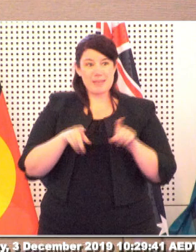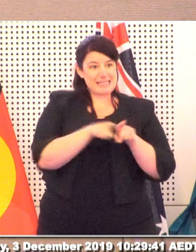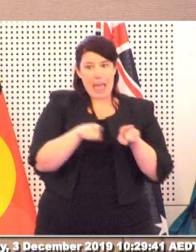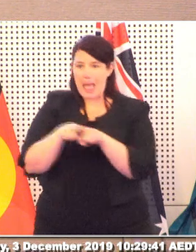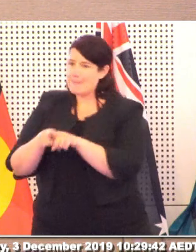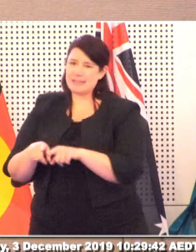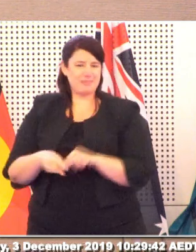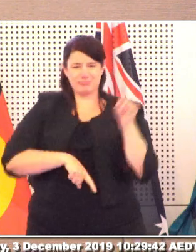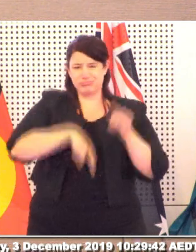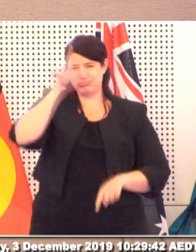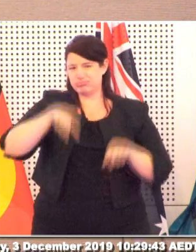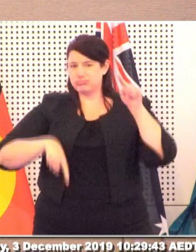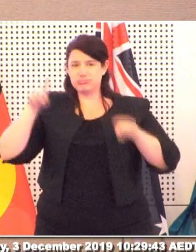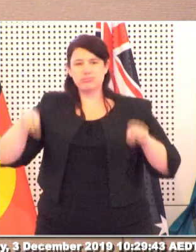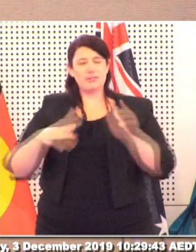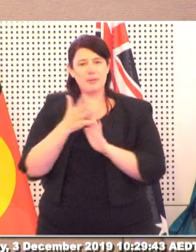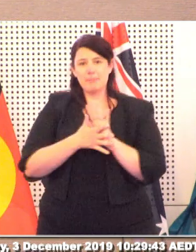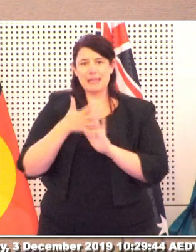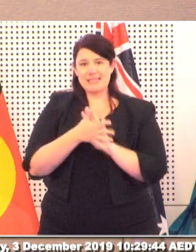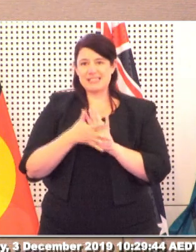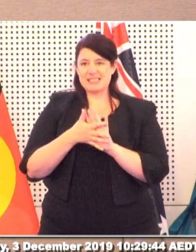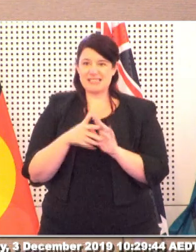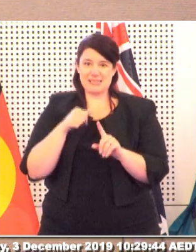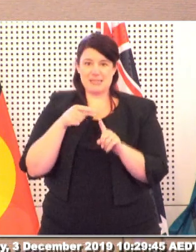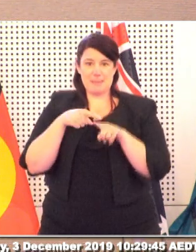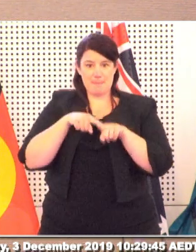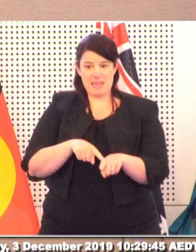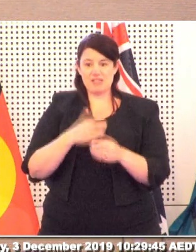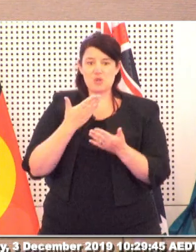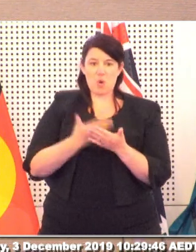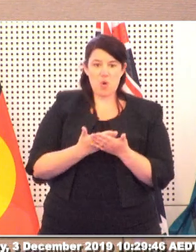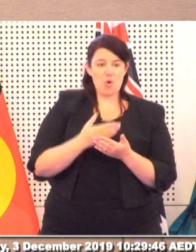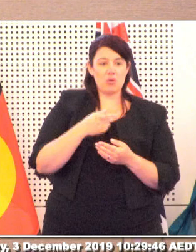So it depends on a whole lot of factors and variables from the quality of support